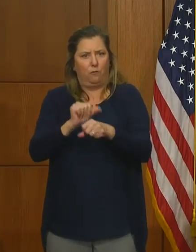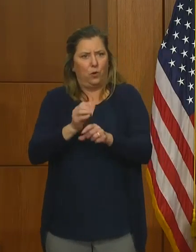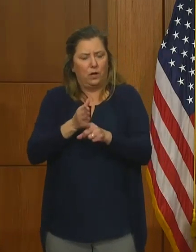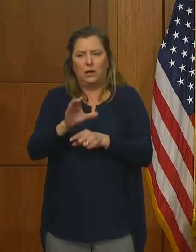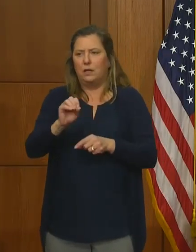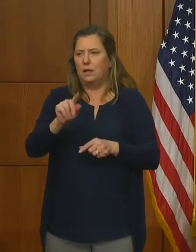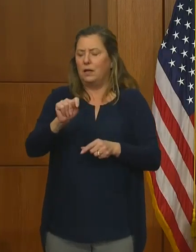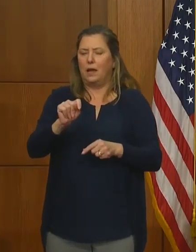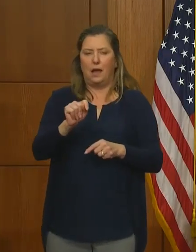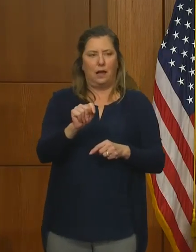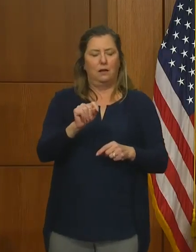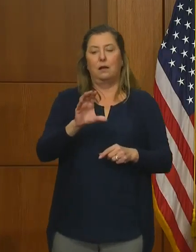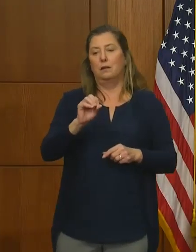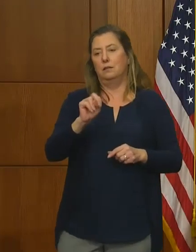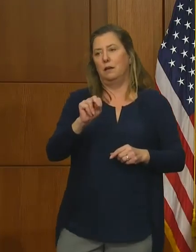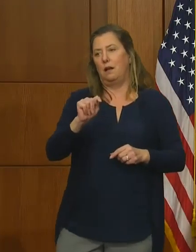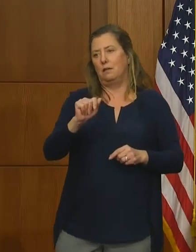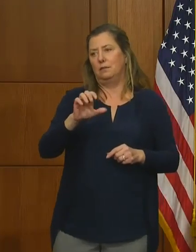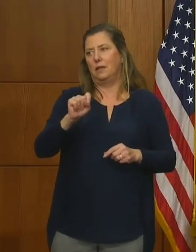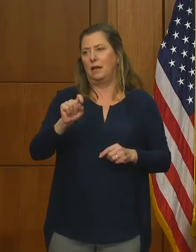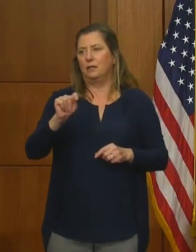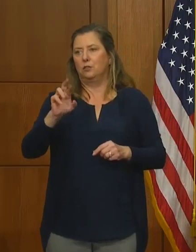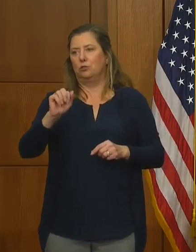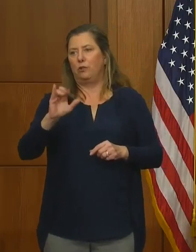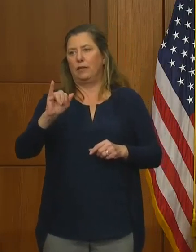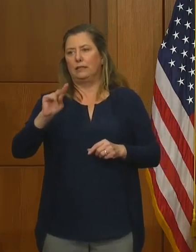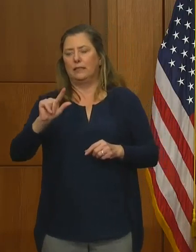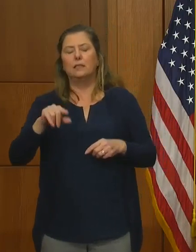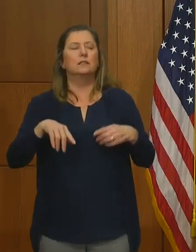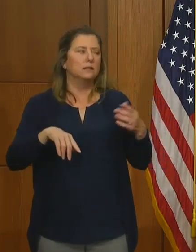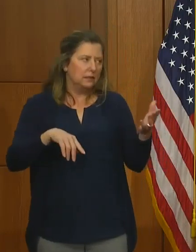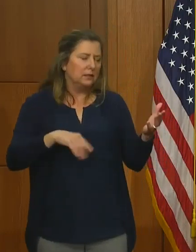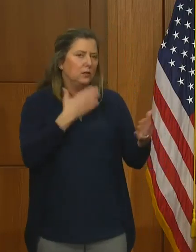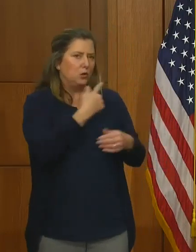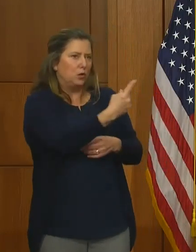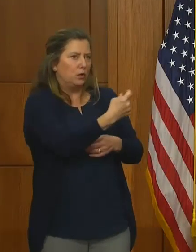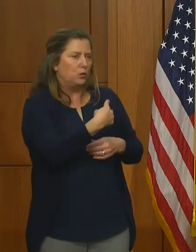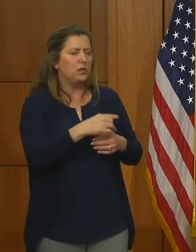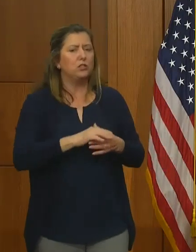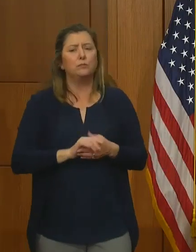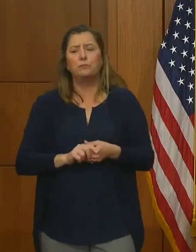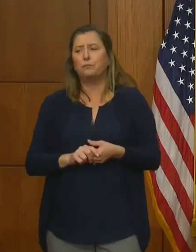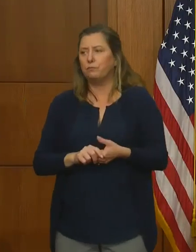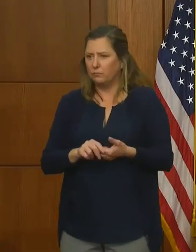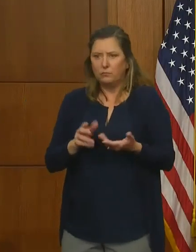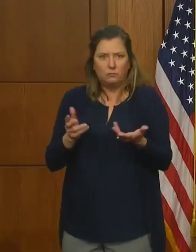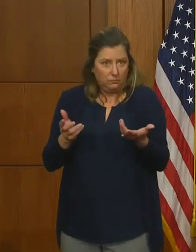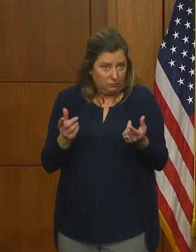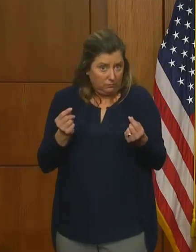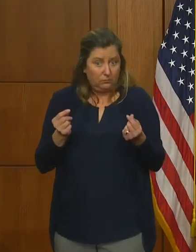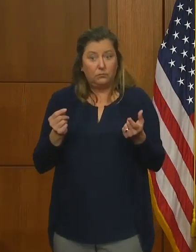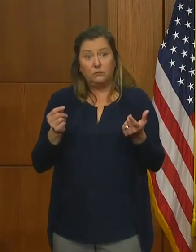CONTACTS RESEARCH WE HAVE ANYMORE ON THAT PROGRAM IN GENERAL SURE THAT'S A GREAT QUESTION IS THAT REGARDING